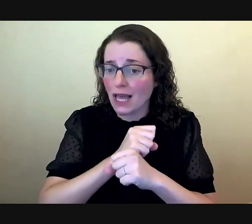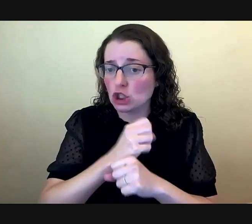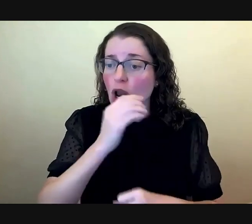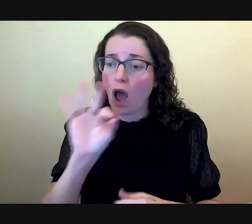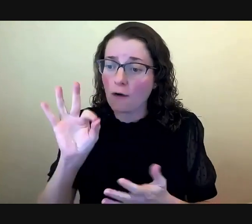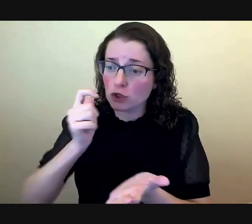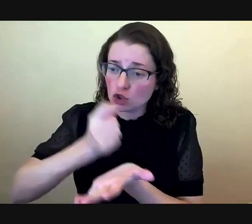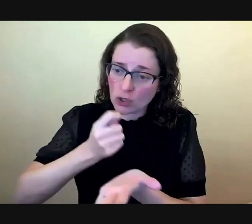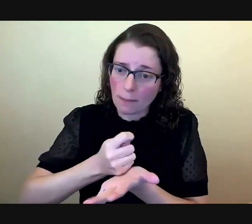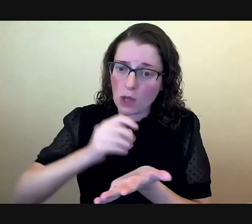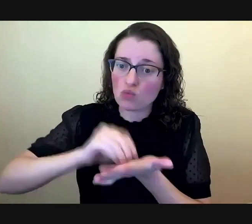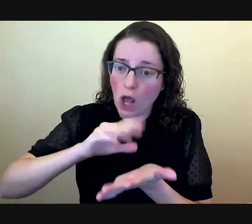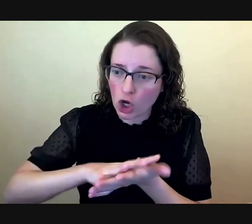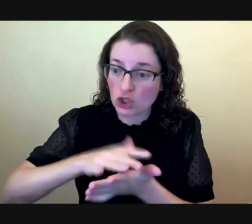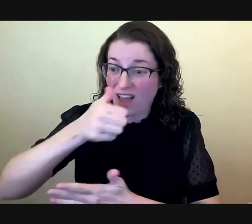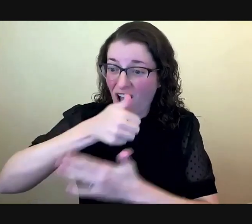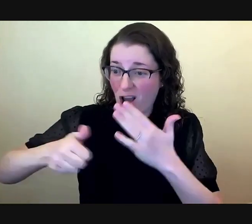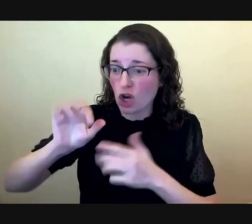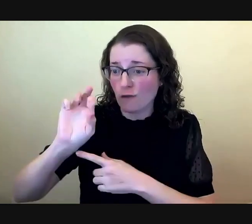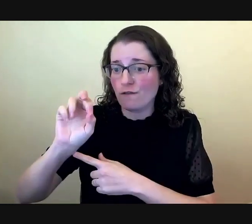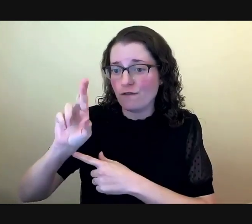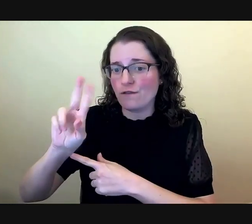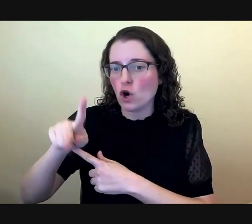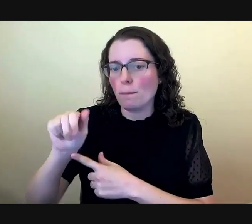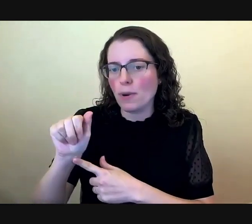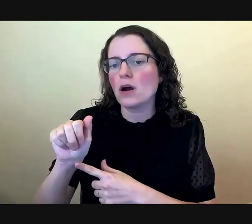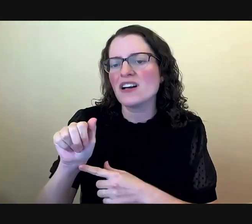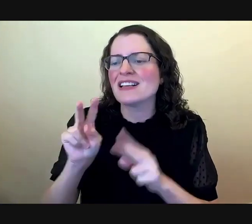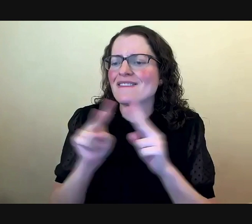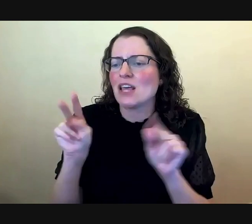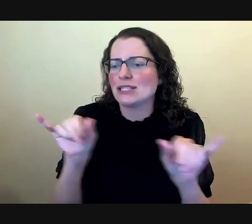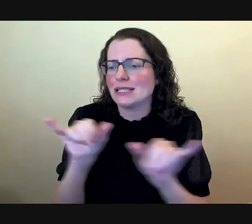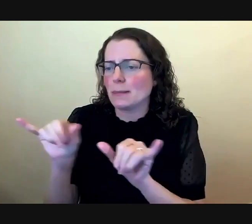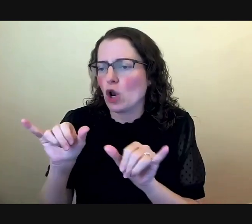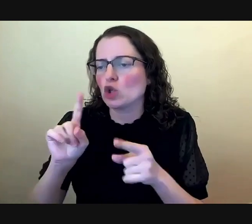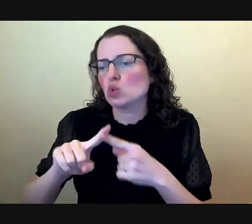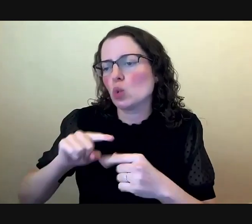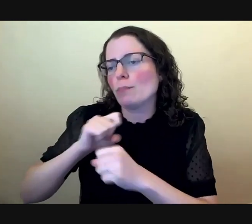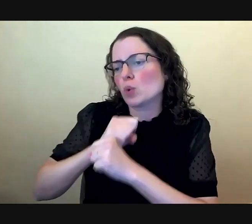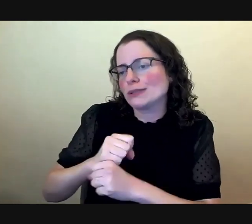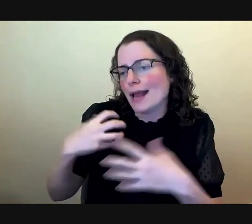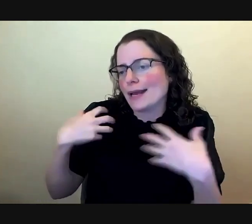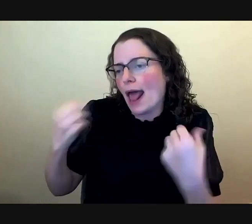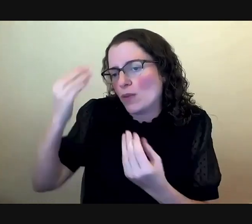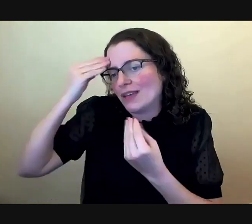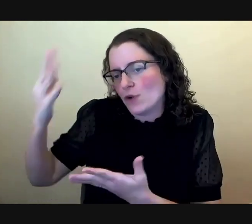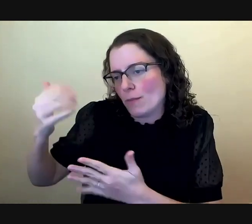And it protects the treatment records under FERPA, which is very similar to the protection